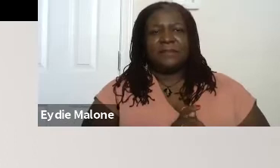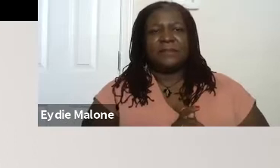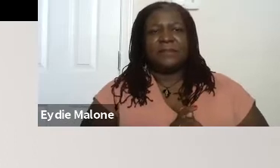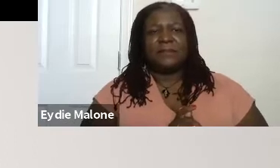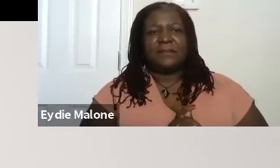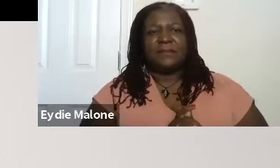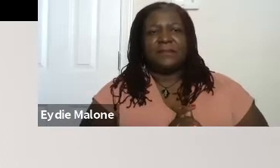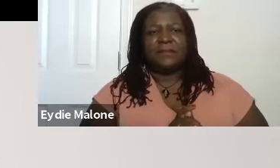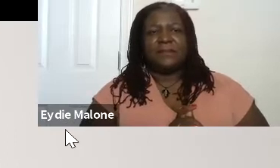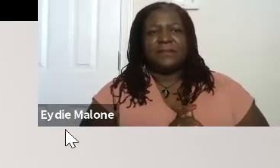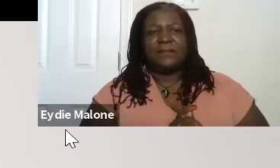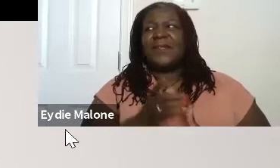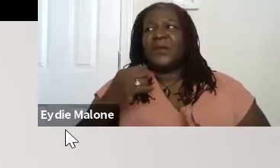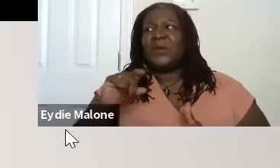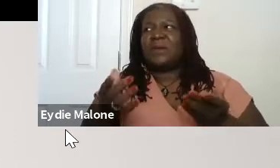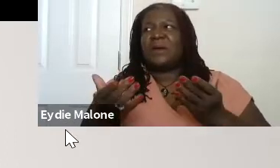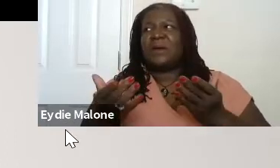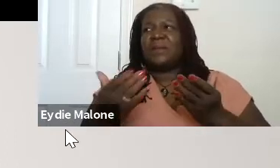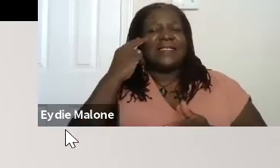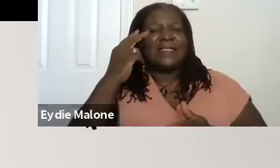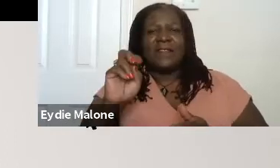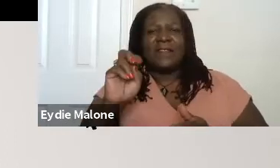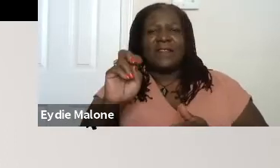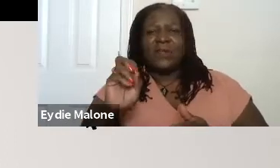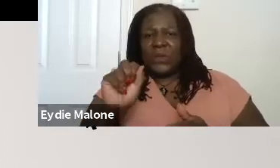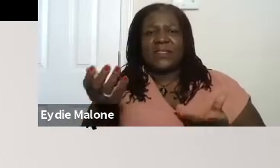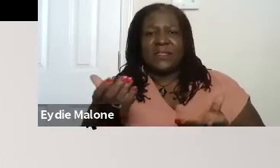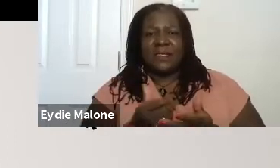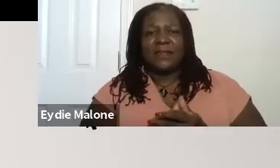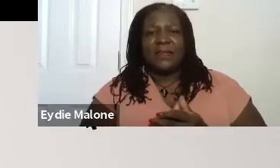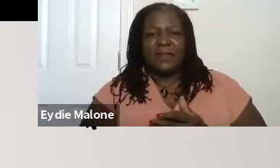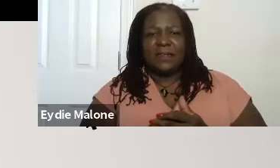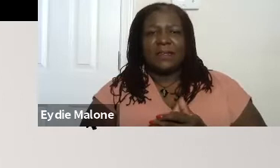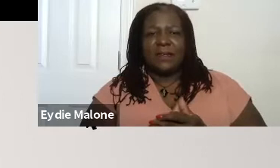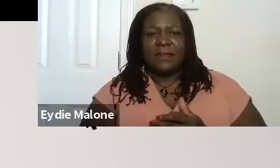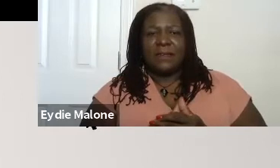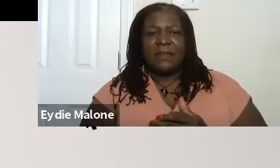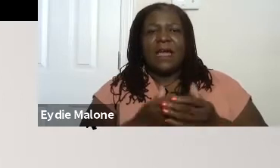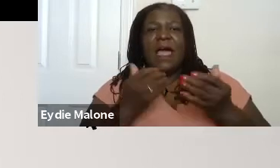You all probably have seen the news that children five to 11 can now be vaccinated. I wanted